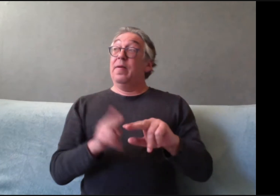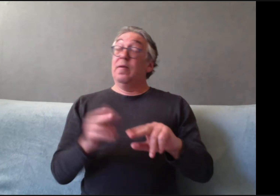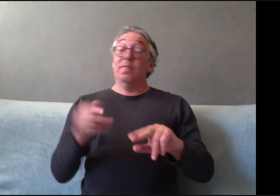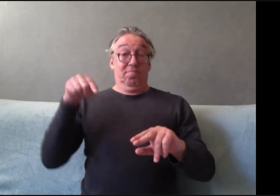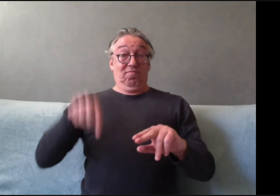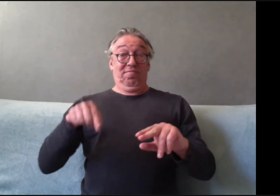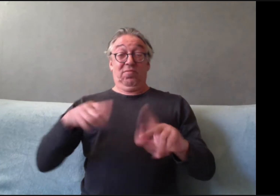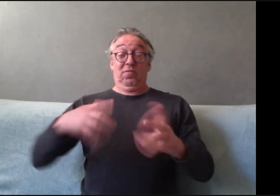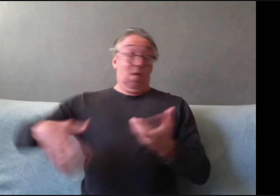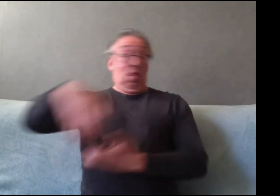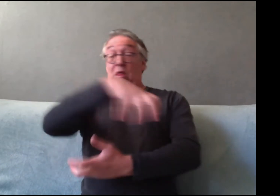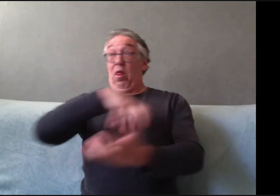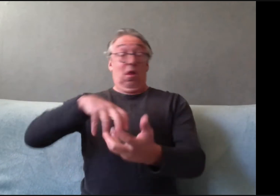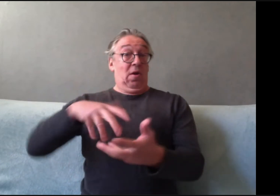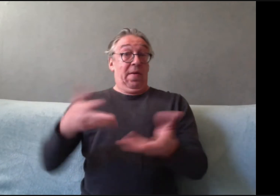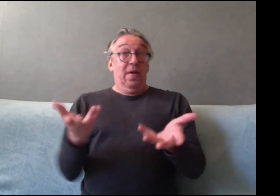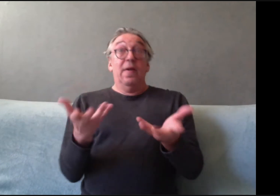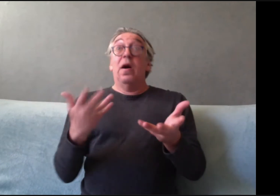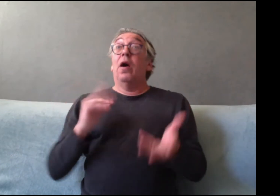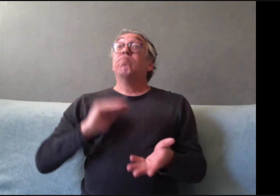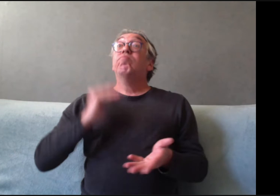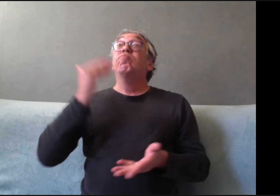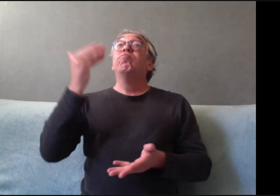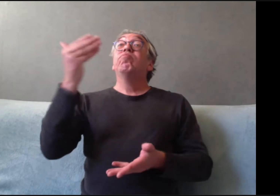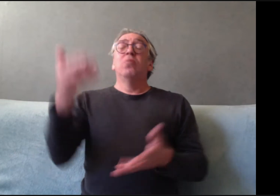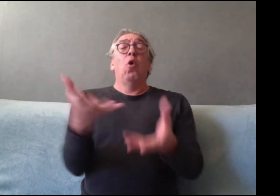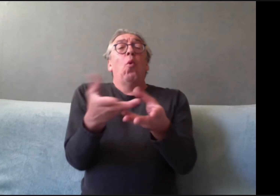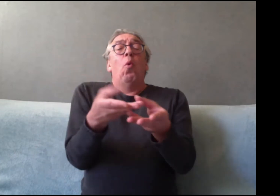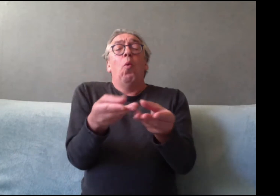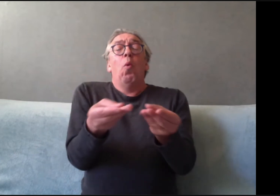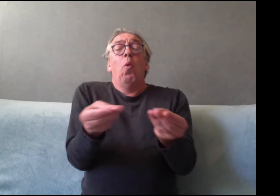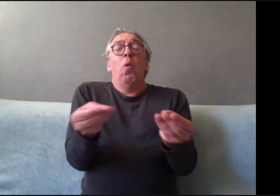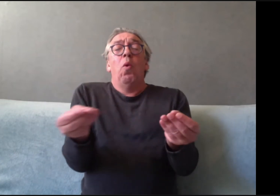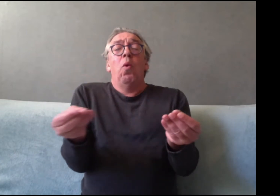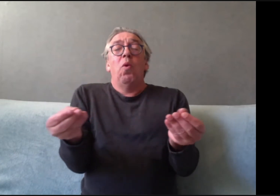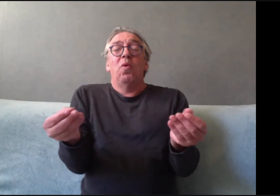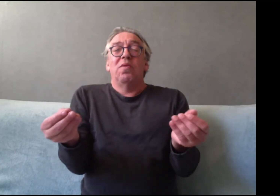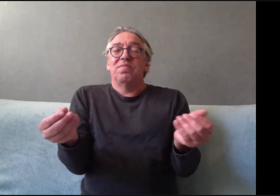we're going to speak before COVID-19 and after.